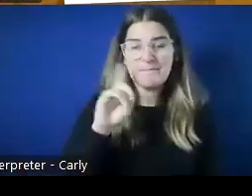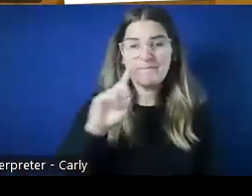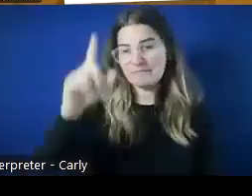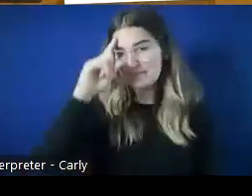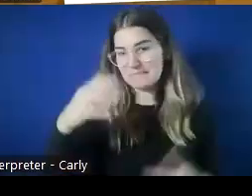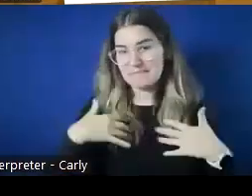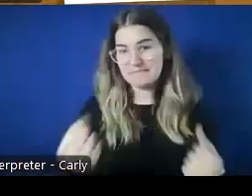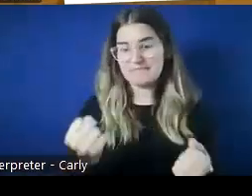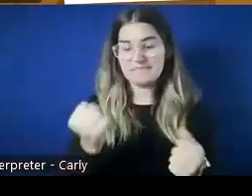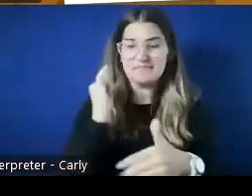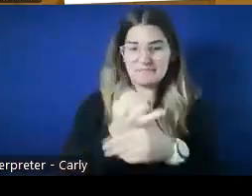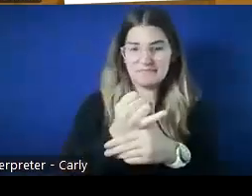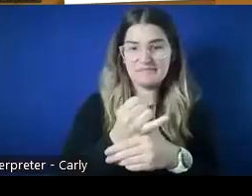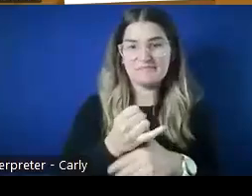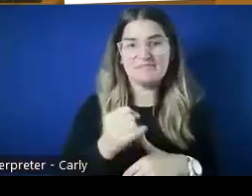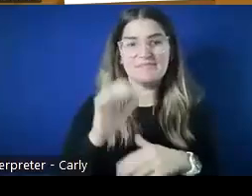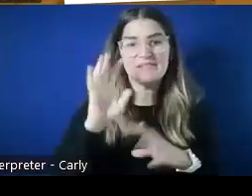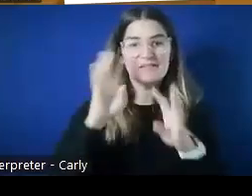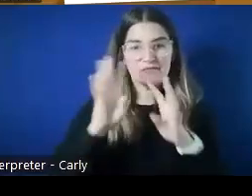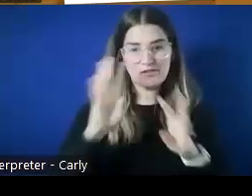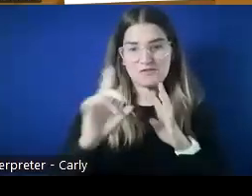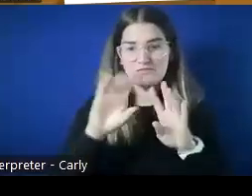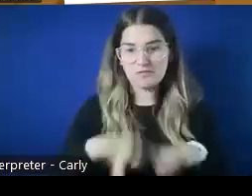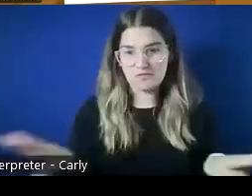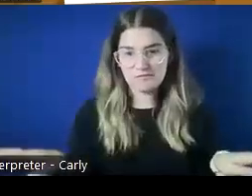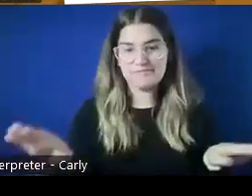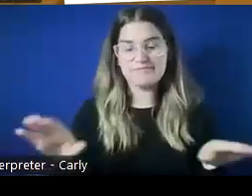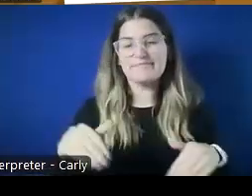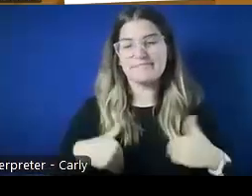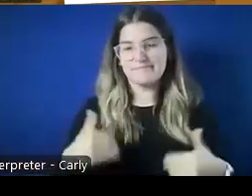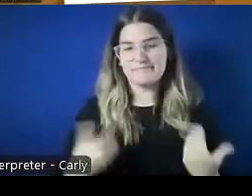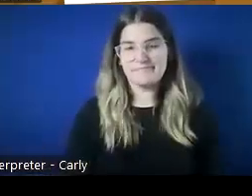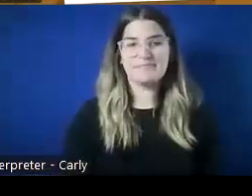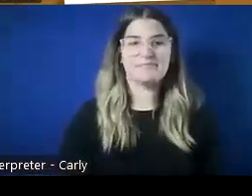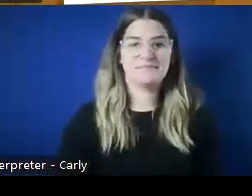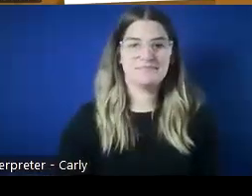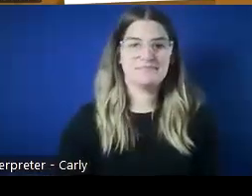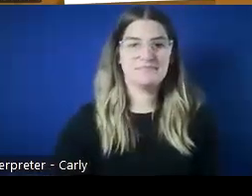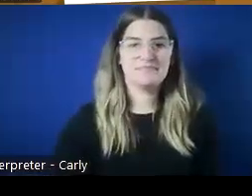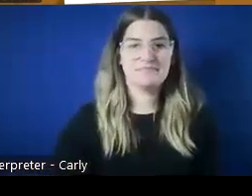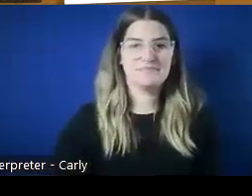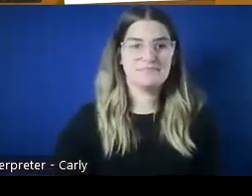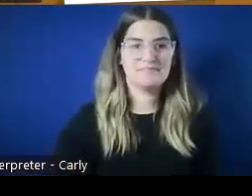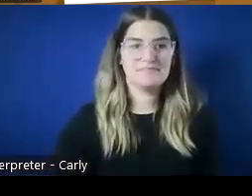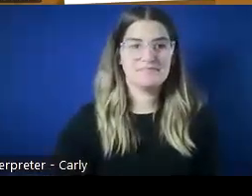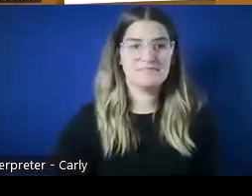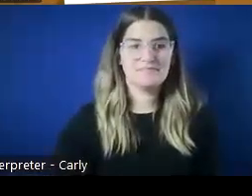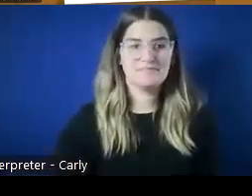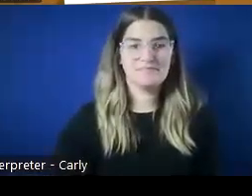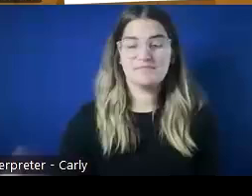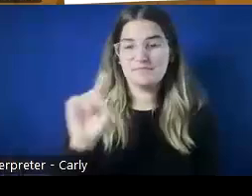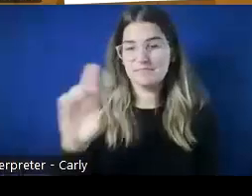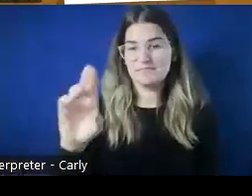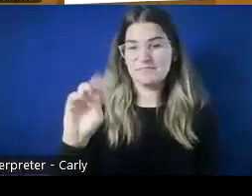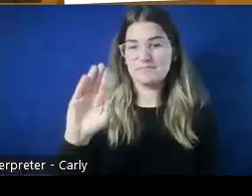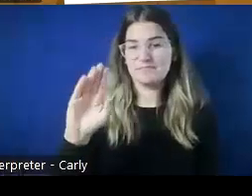interventions and uh Innovations in children and Adolescence uh Dr McKenzie smom who is our